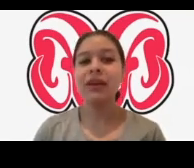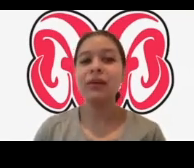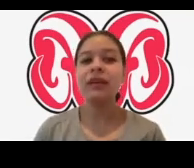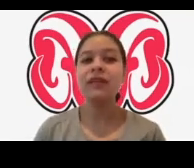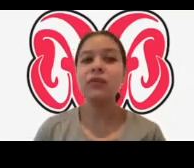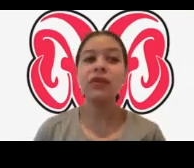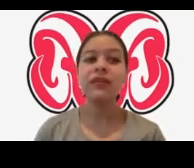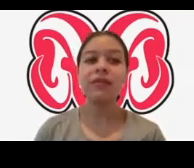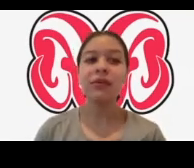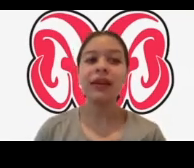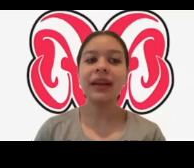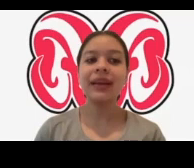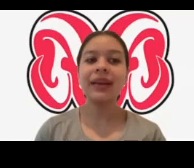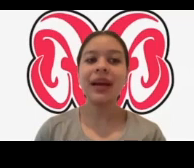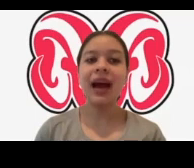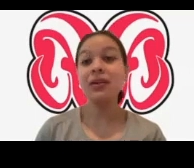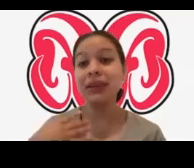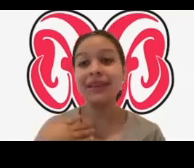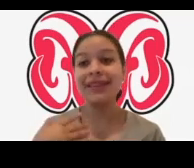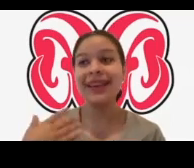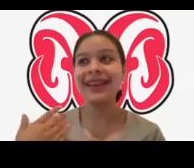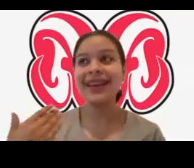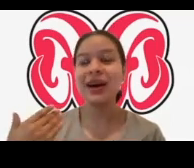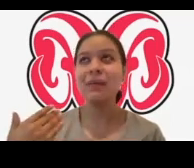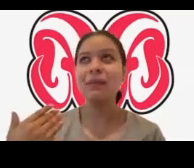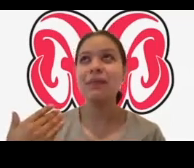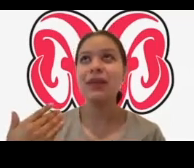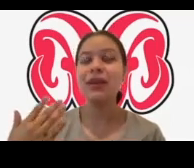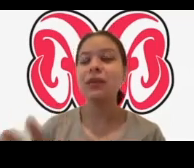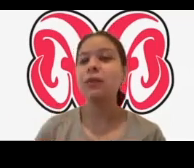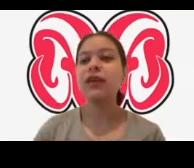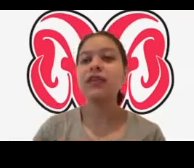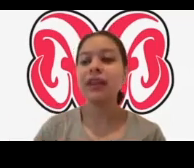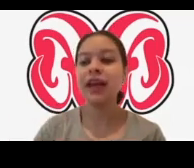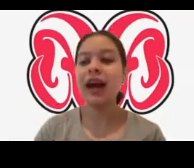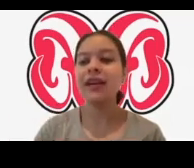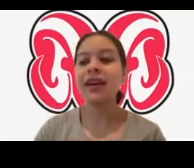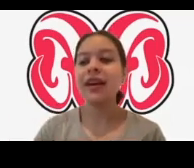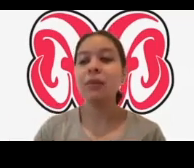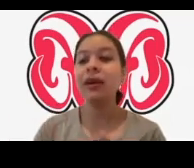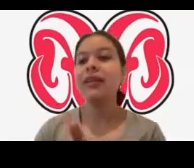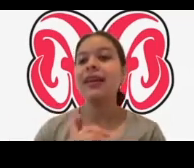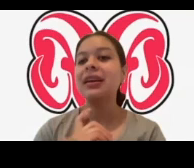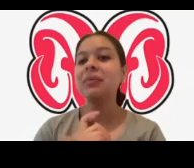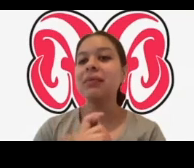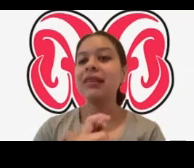you know, these tutors never really like, I didn't realize that they didn't, you know, the professor that they had one that they didn't like